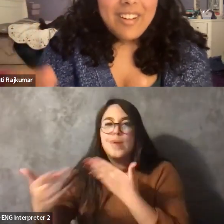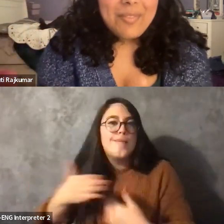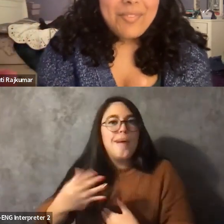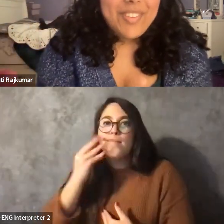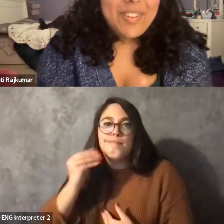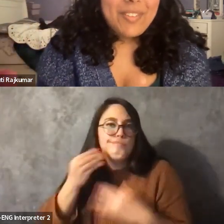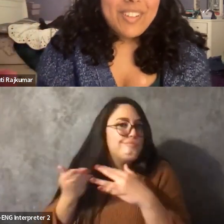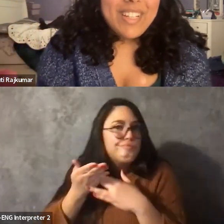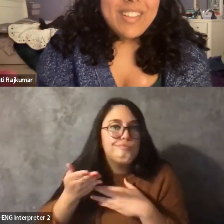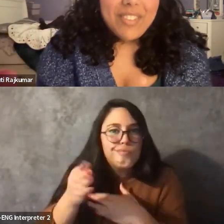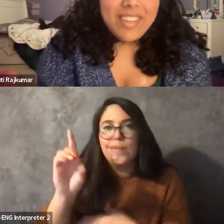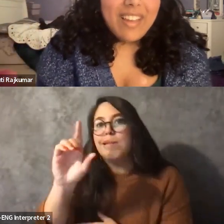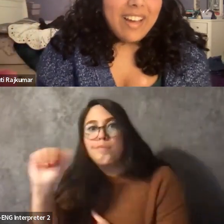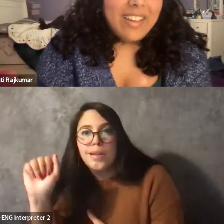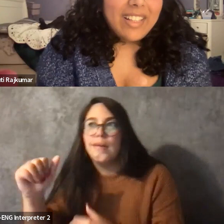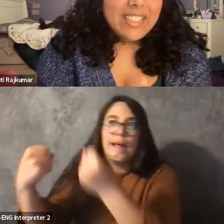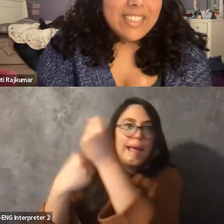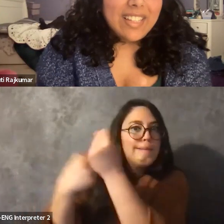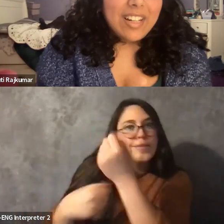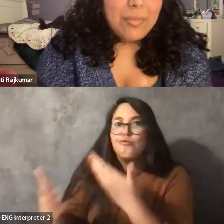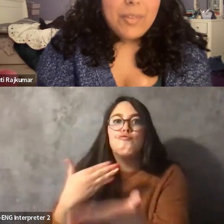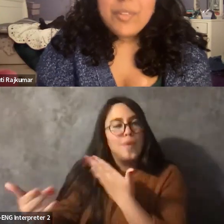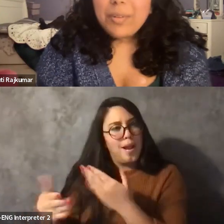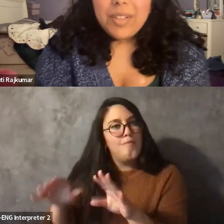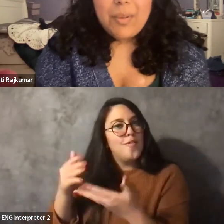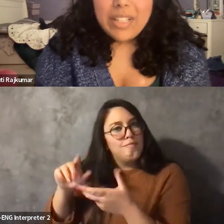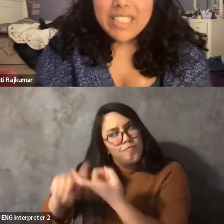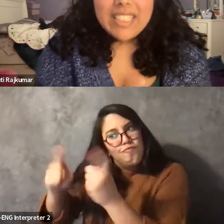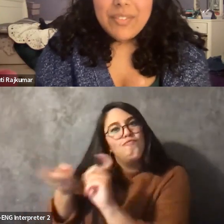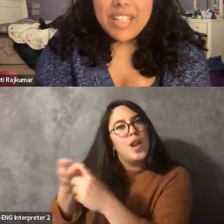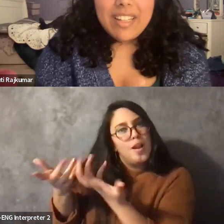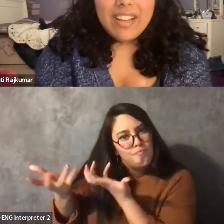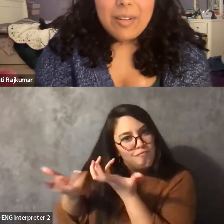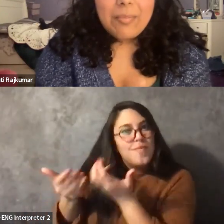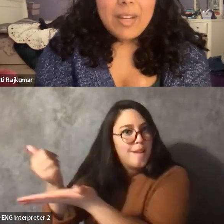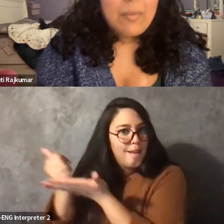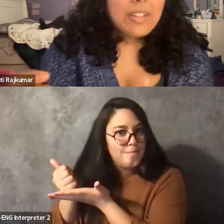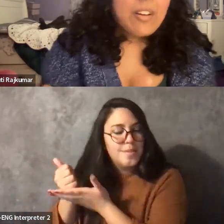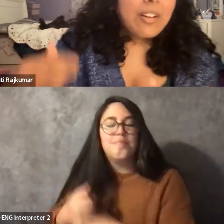So definitely that and also, you know, watching TV, playing with my dog